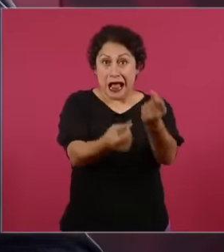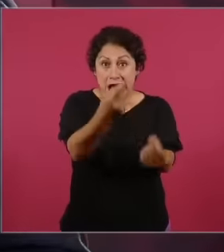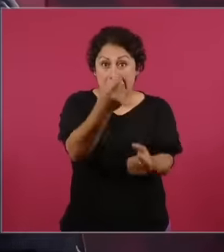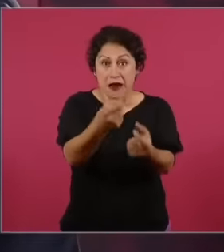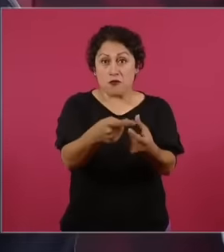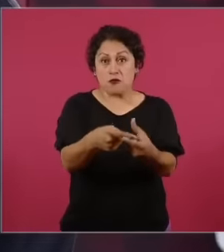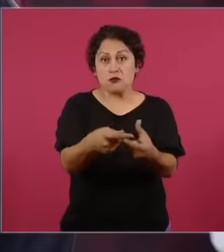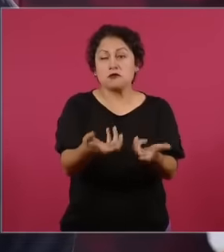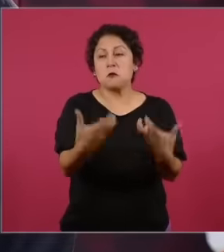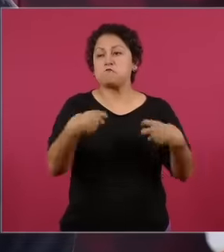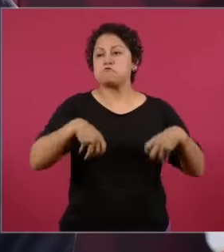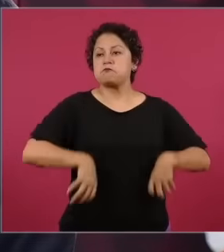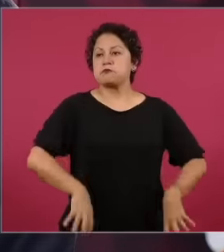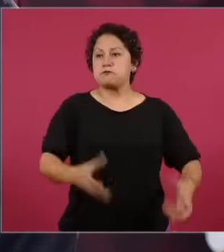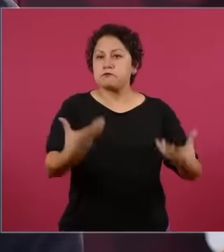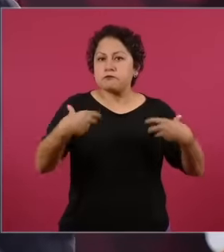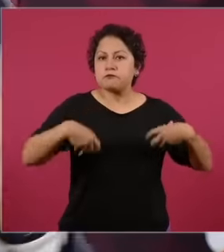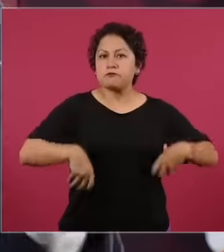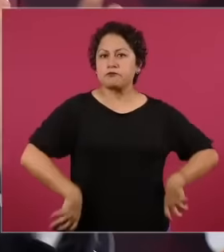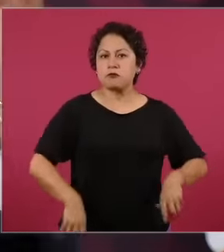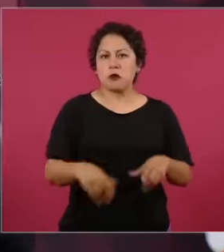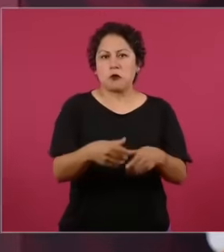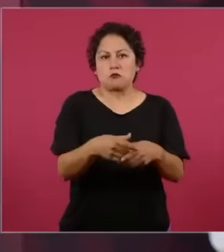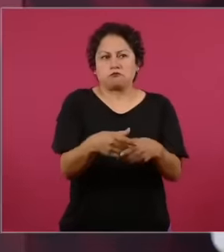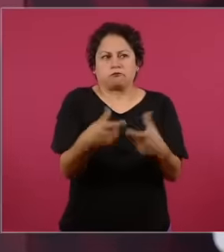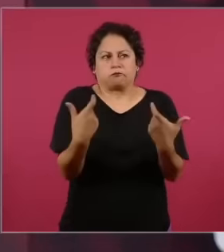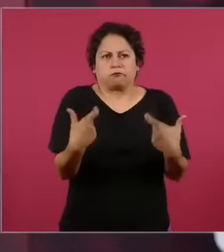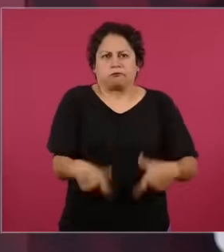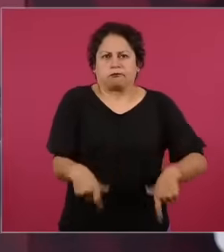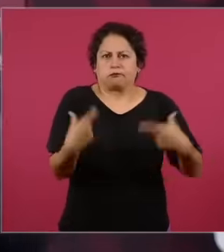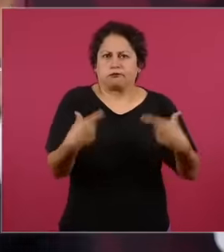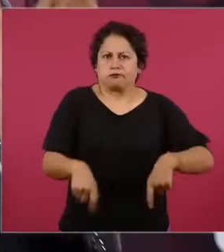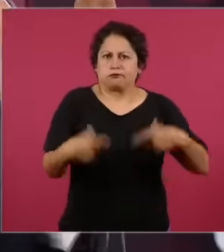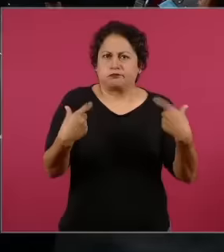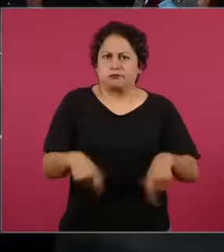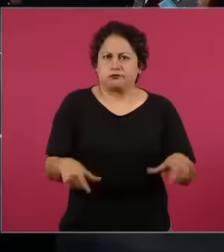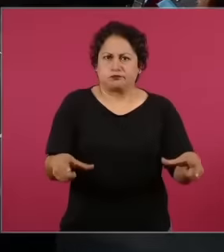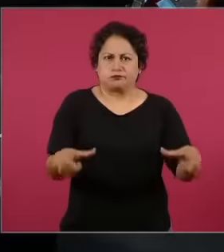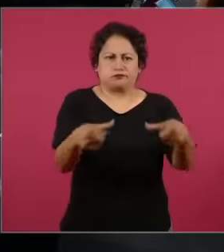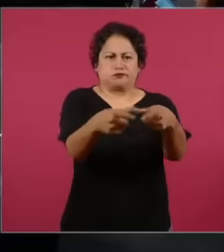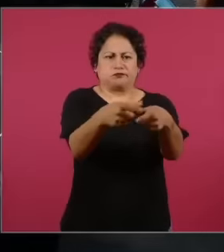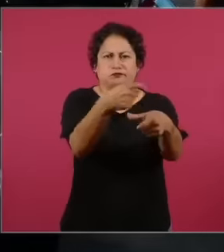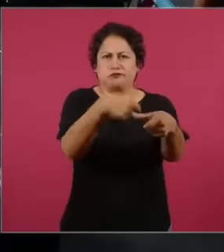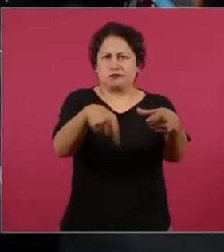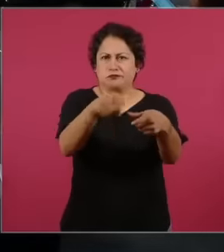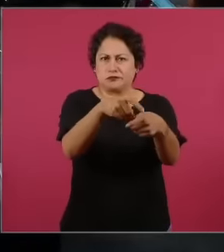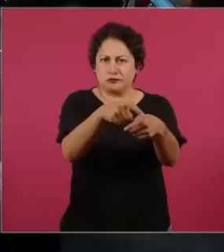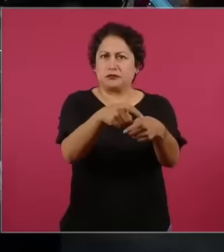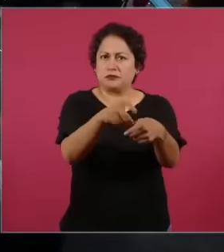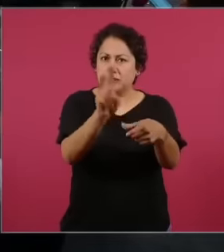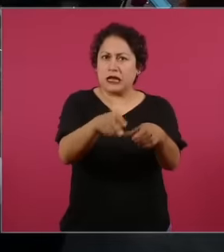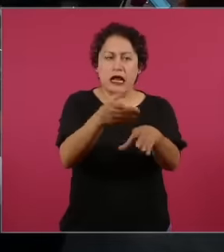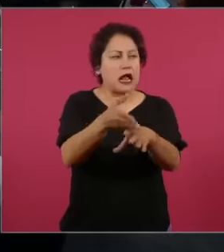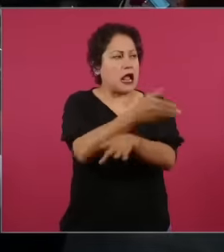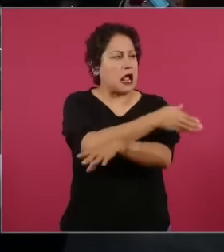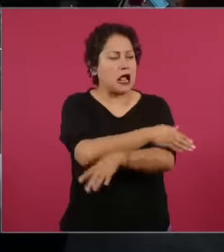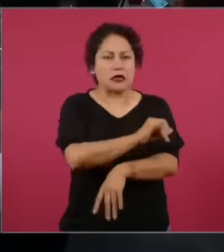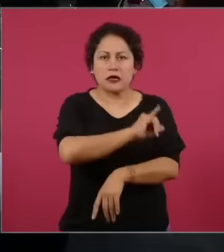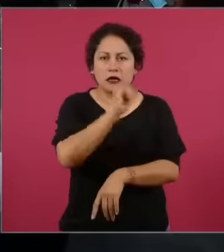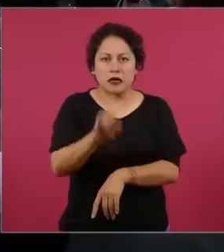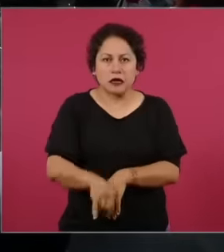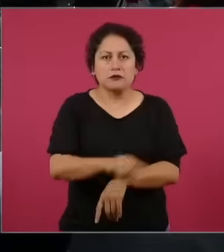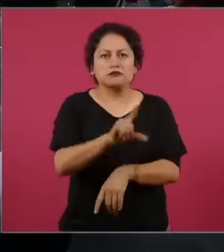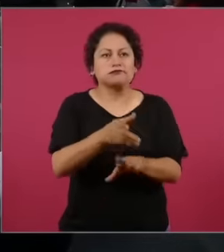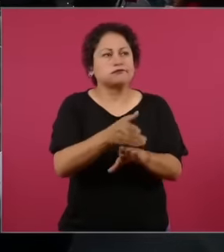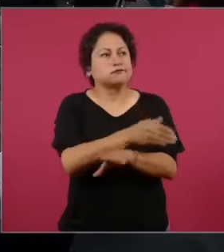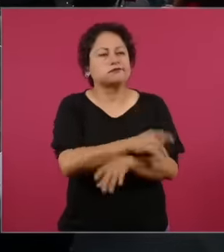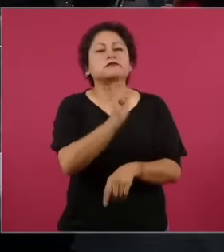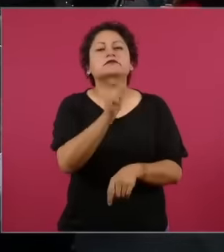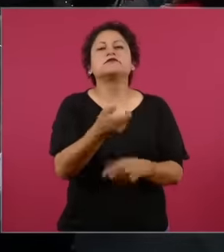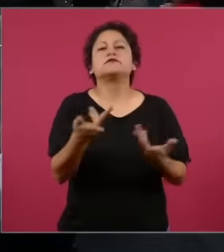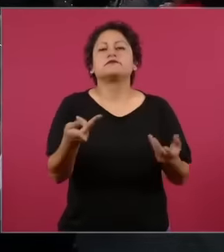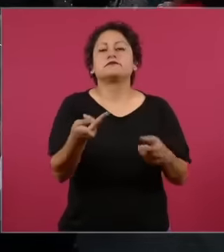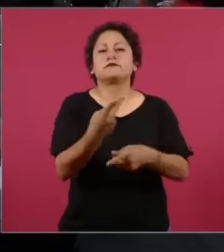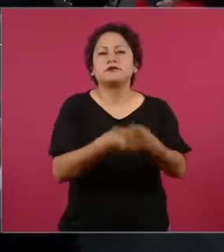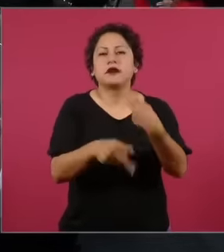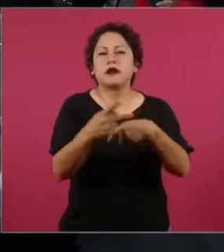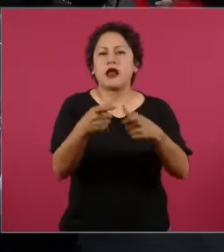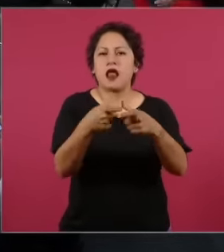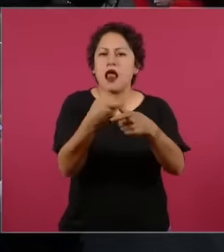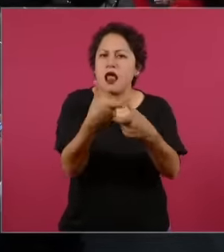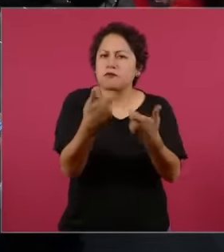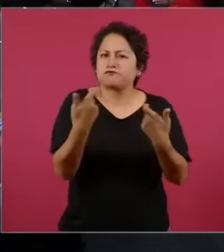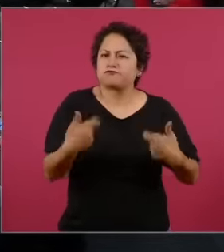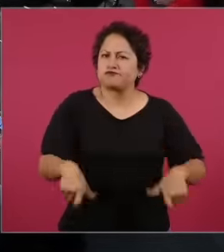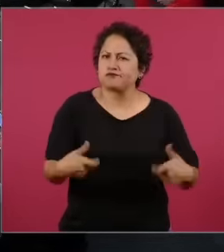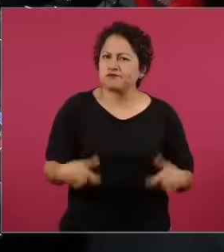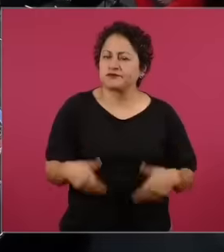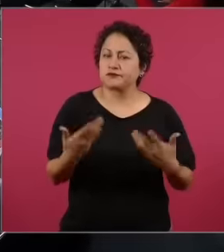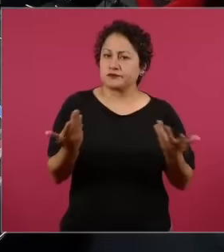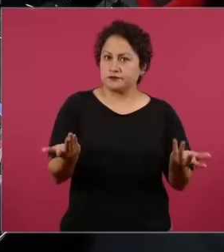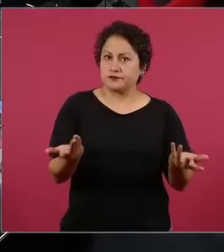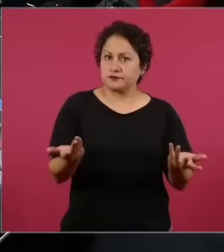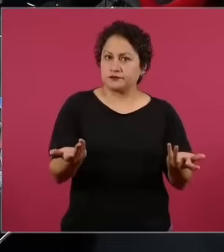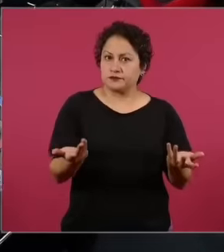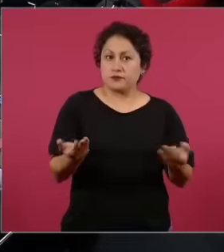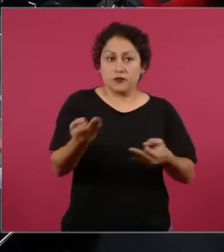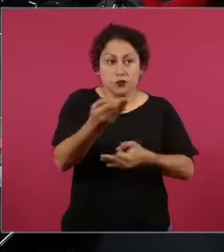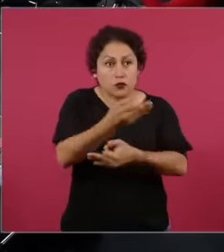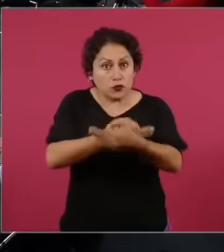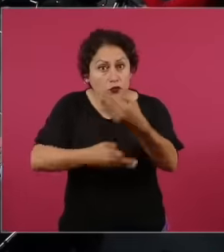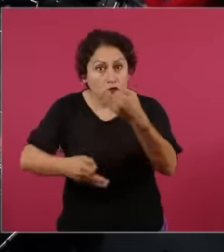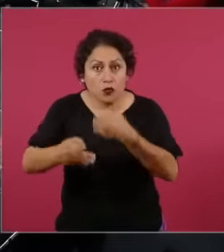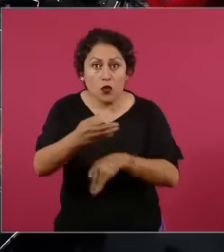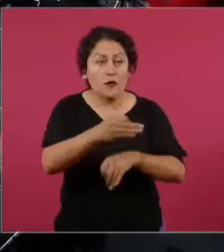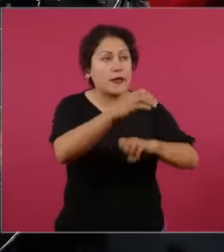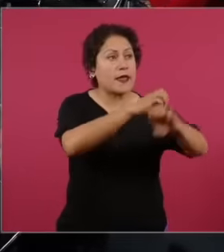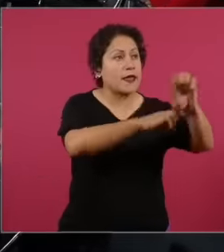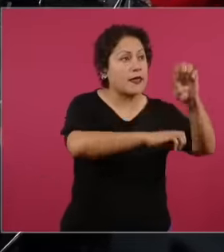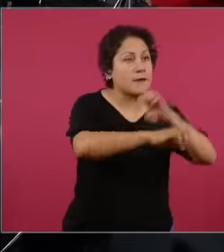country during this entire period, so there are rating agencies all aligned with that